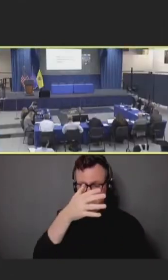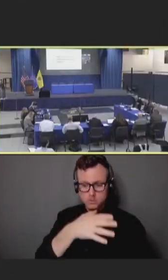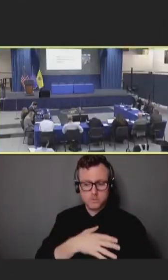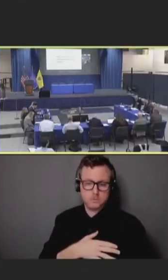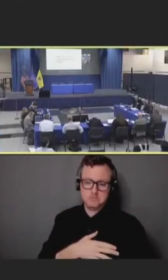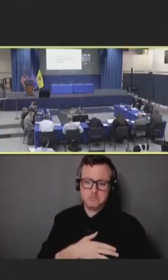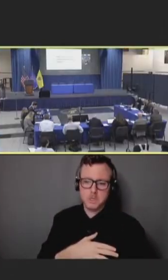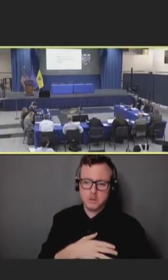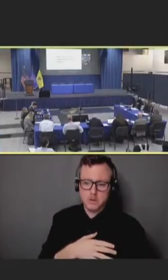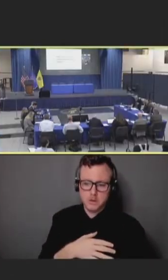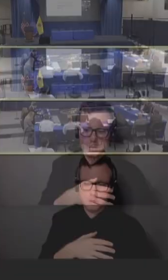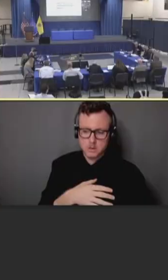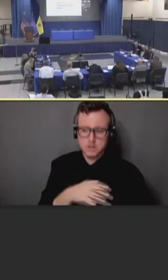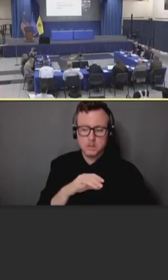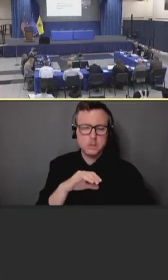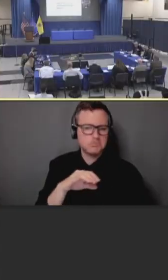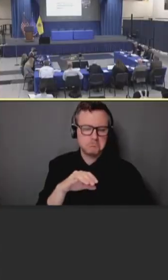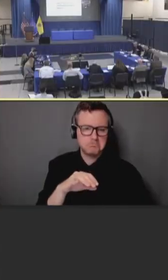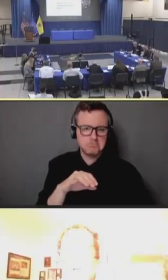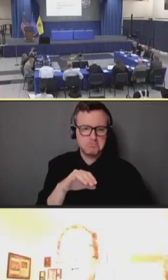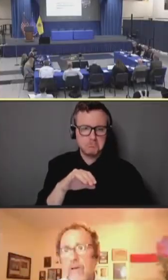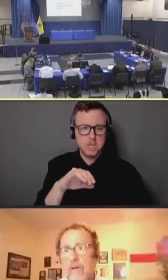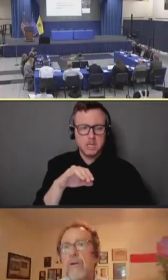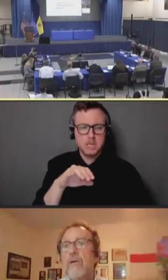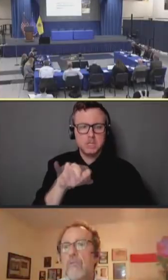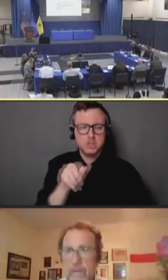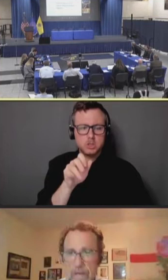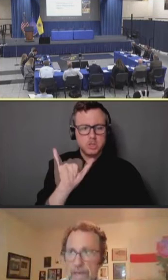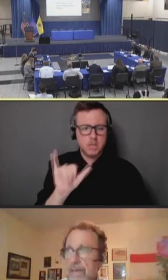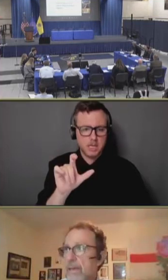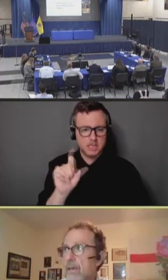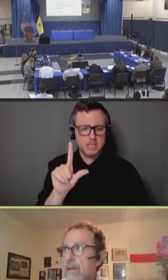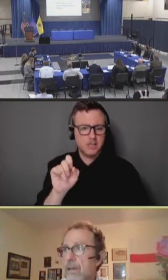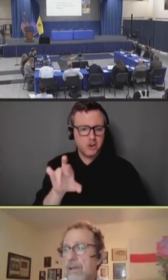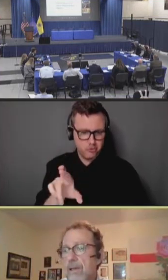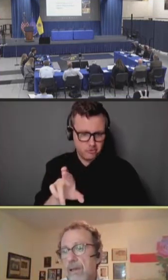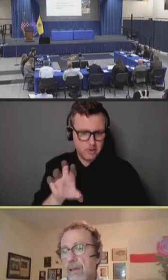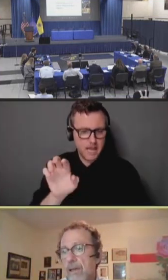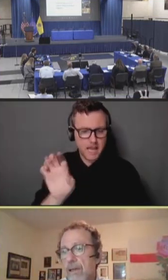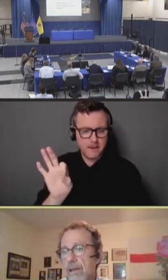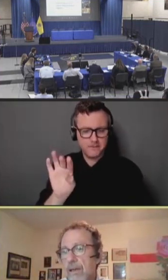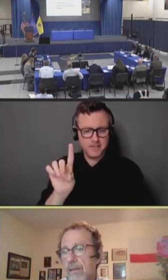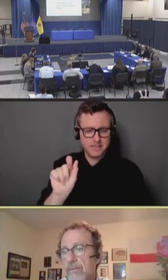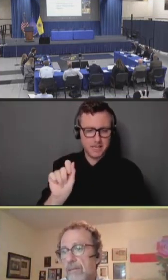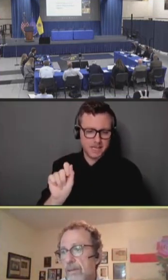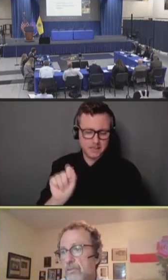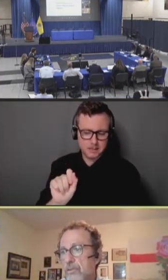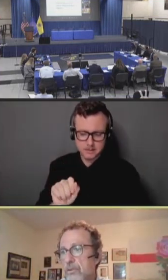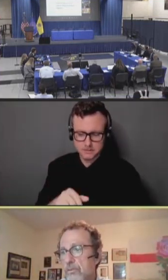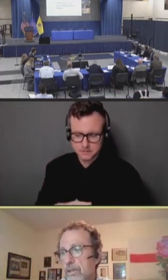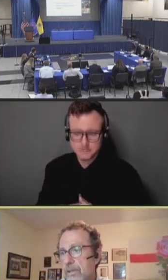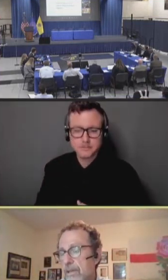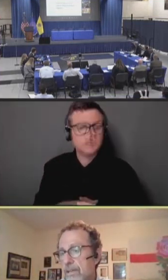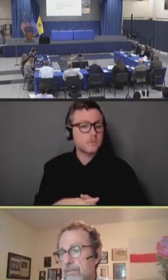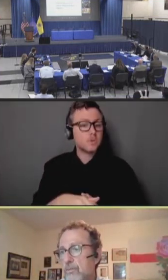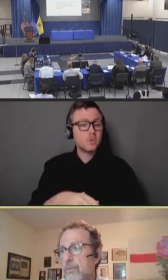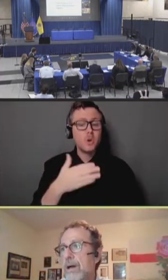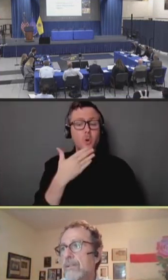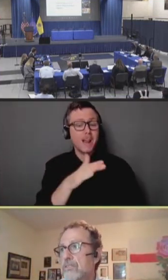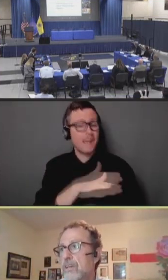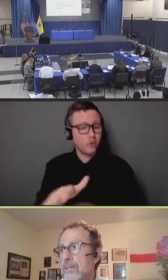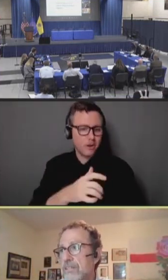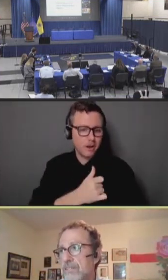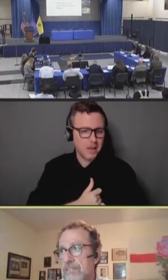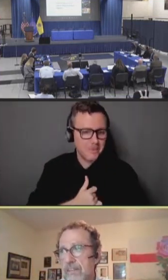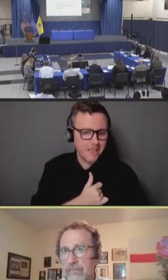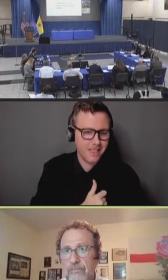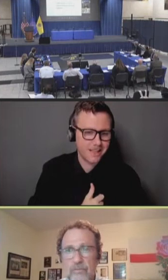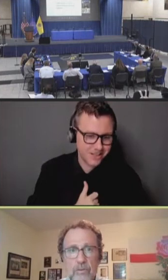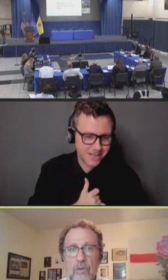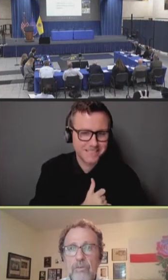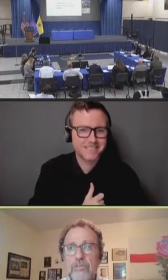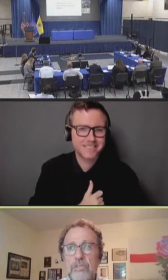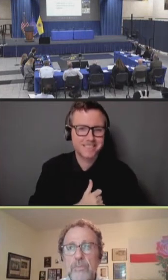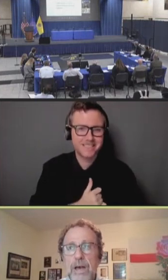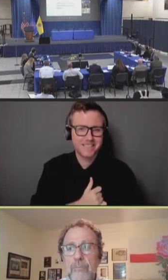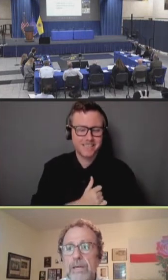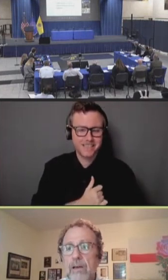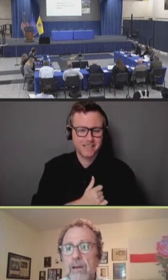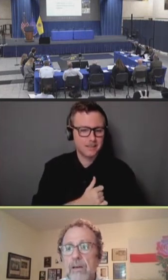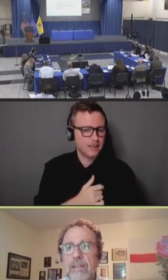Jay Slater: Okay. Good afternoon. And I do apologize for just popping on.